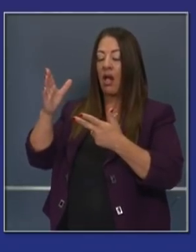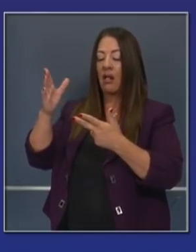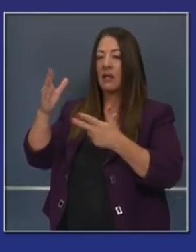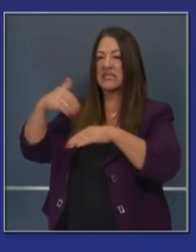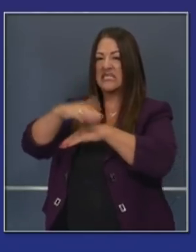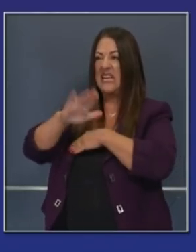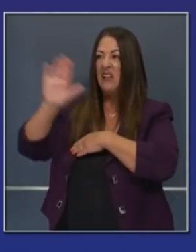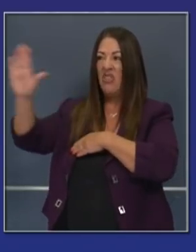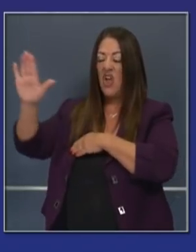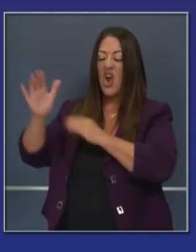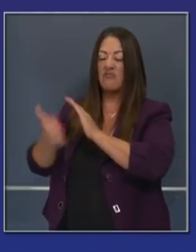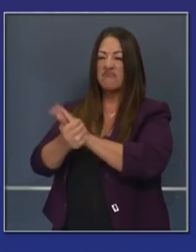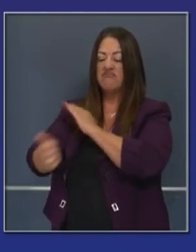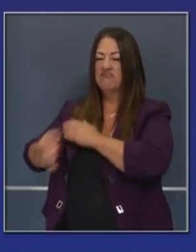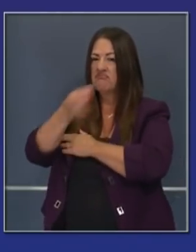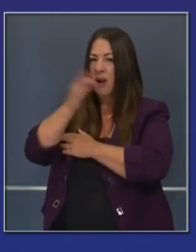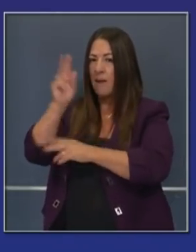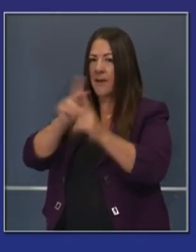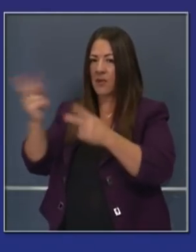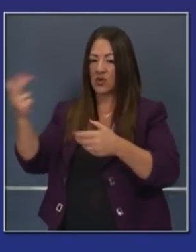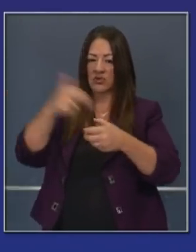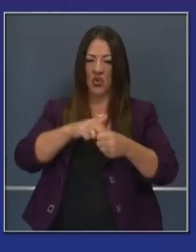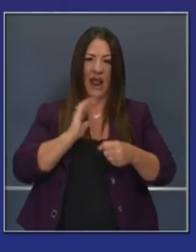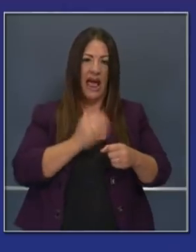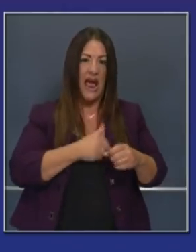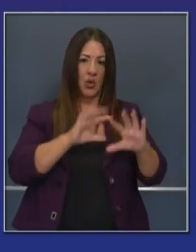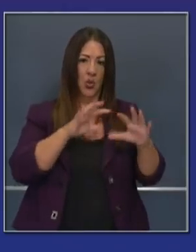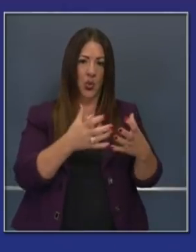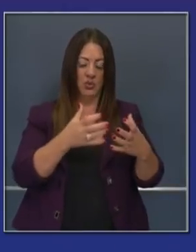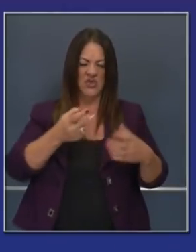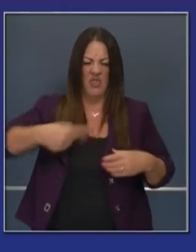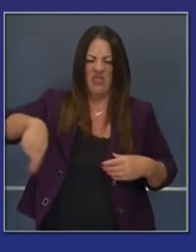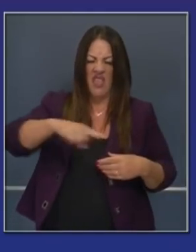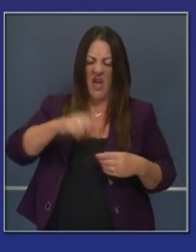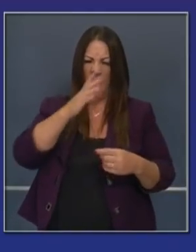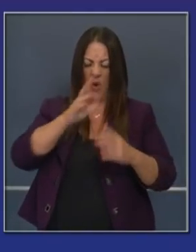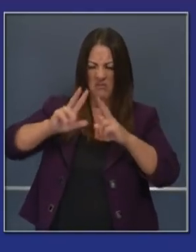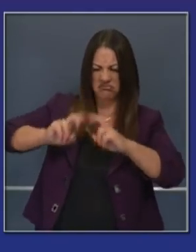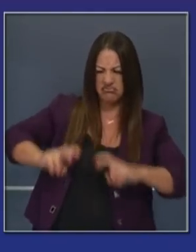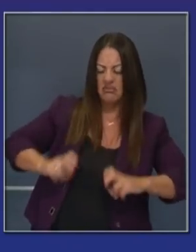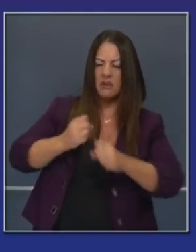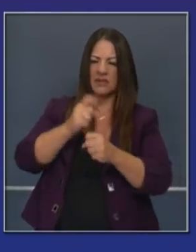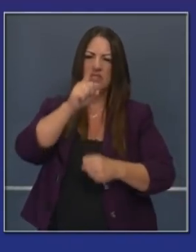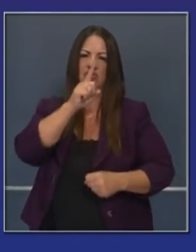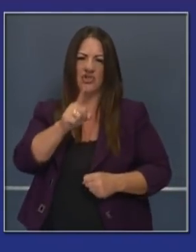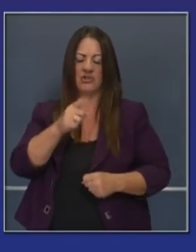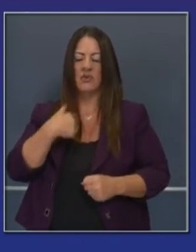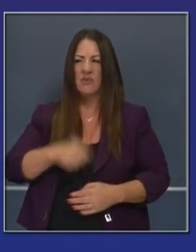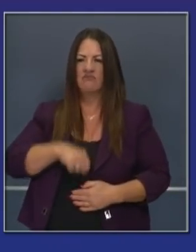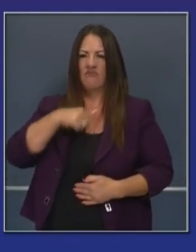GOVERNORS AND THEY ARE JOINING NOW OUR SAFETY COMMITTEE. WE WILL ADD SOME OF THEIR EXPERTS AS WELL BUILDING OUT EVEN MORE BROADLY OUR WORK